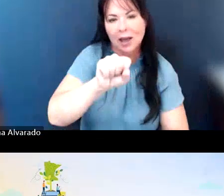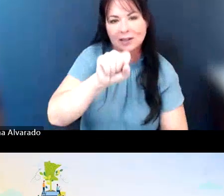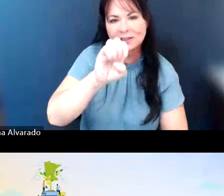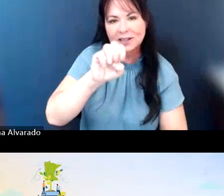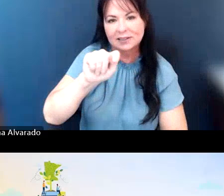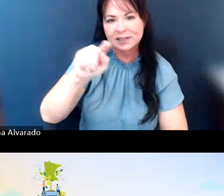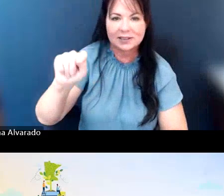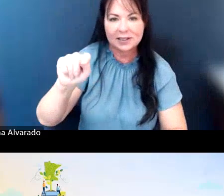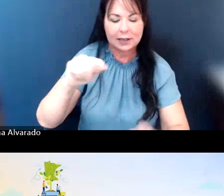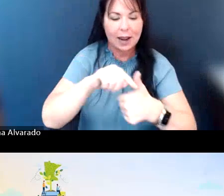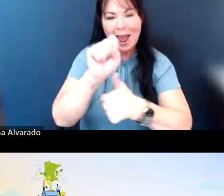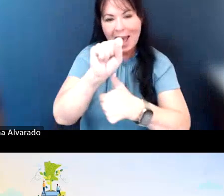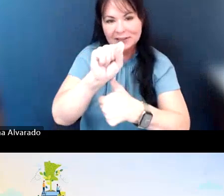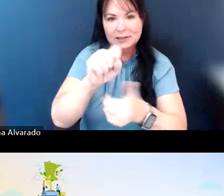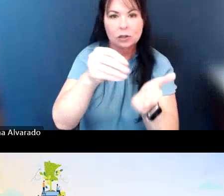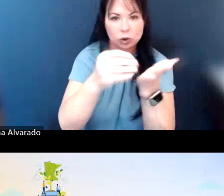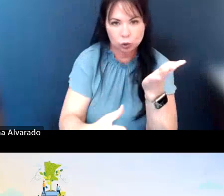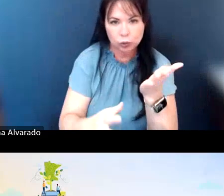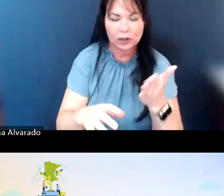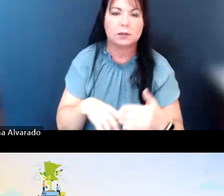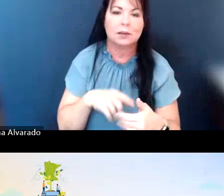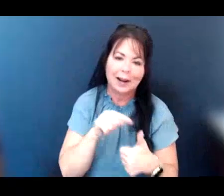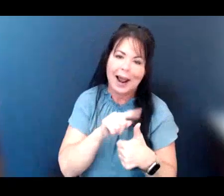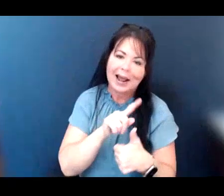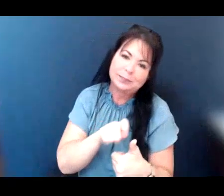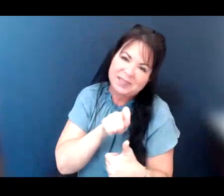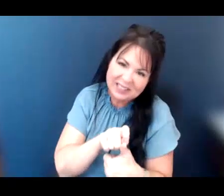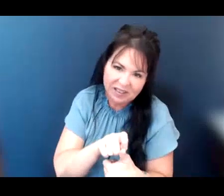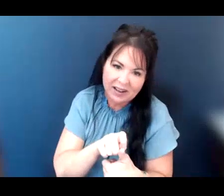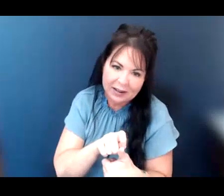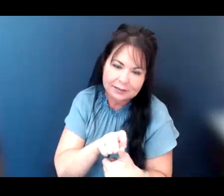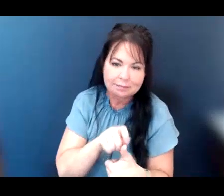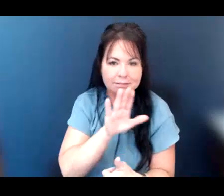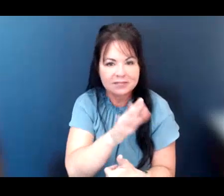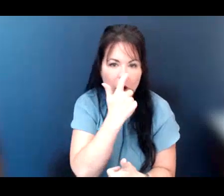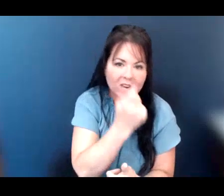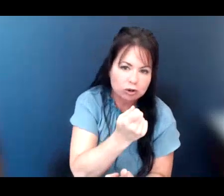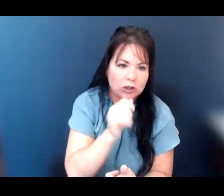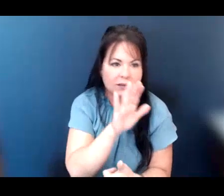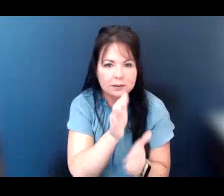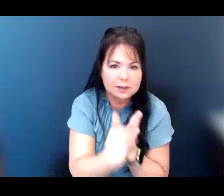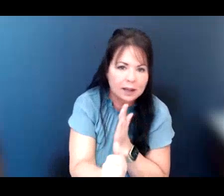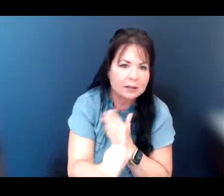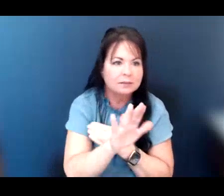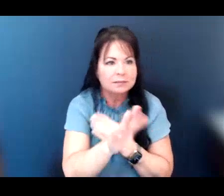Or in this case, we can say specifics of the individual. So what are their interests, their skills, their abilities? What are the specific obstacles that they